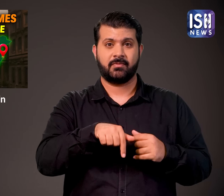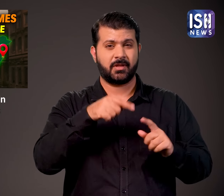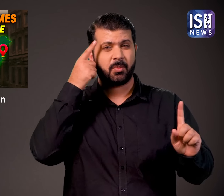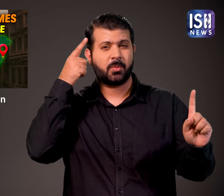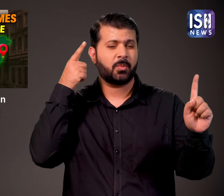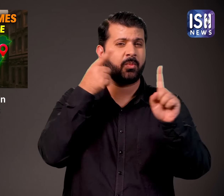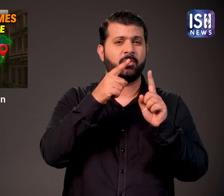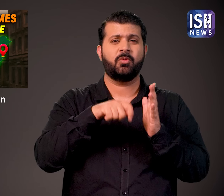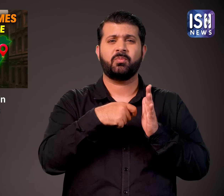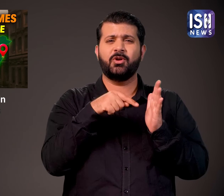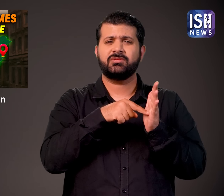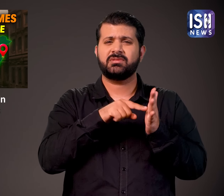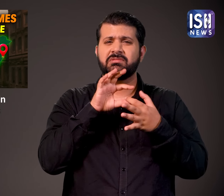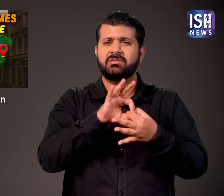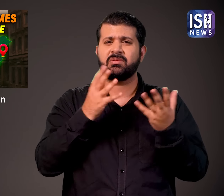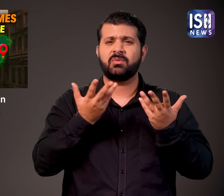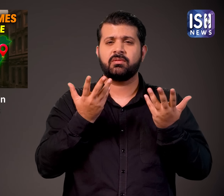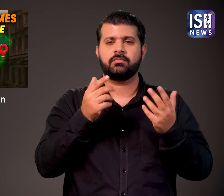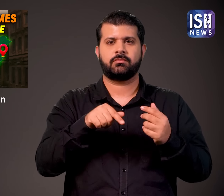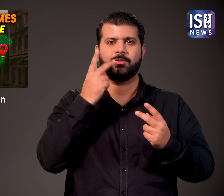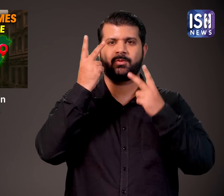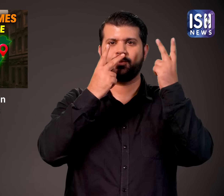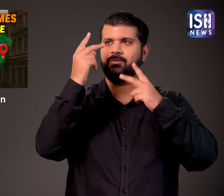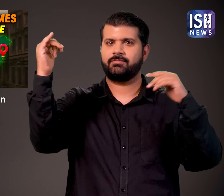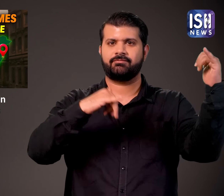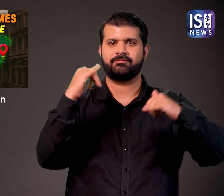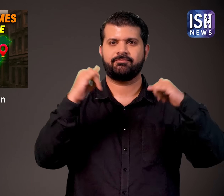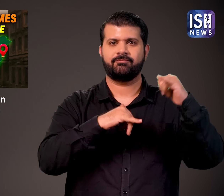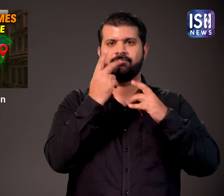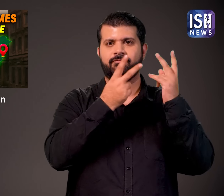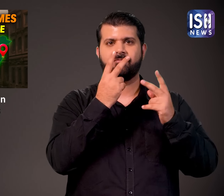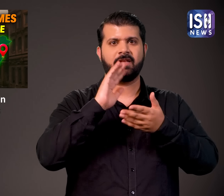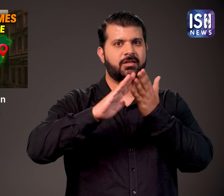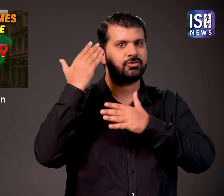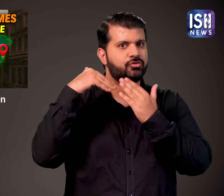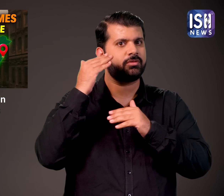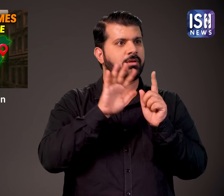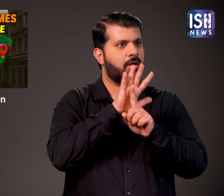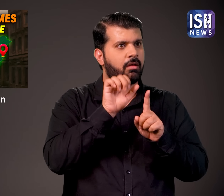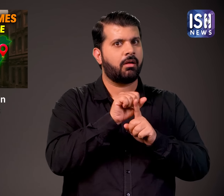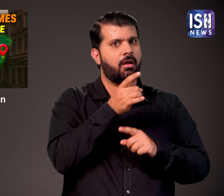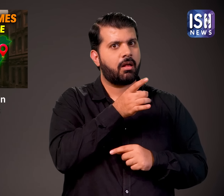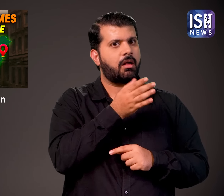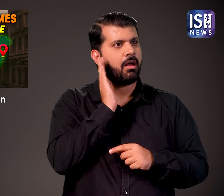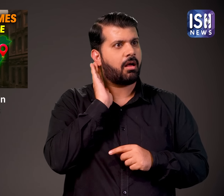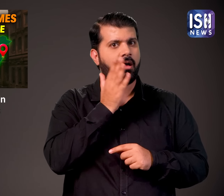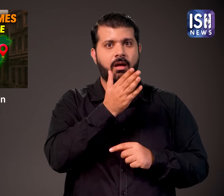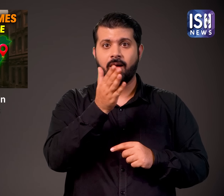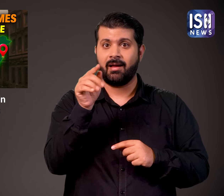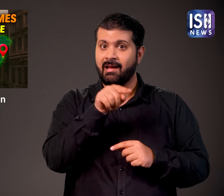One of the main goals of the project is to attract more tourists interested in history and culture,